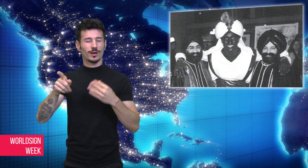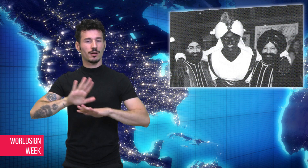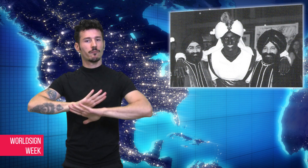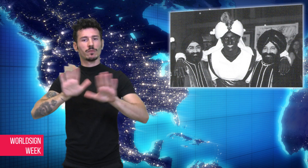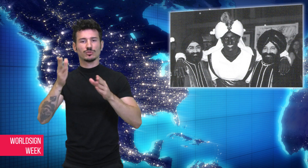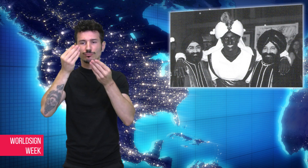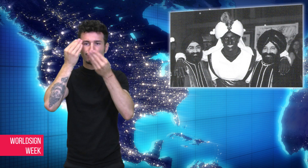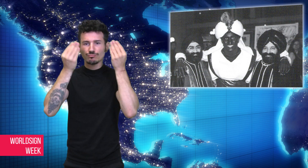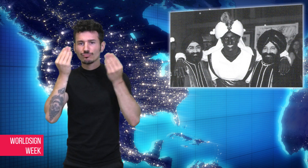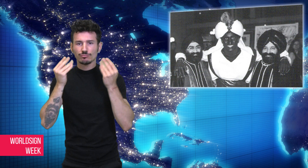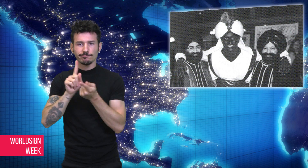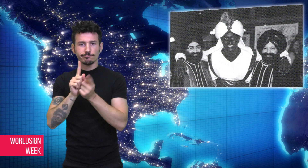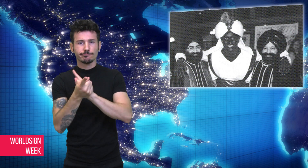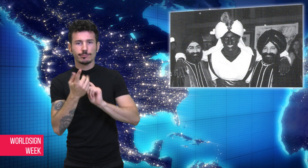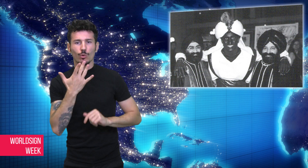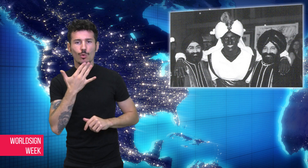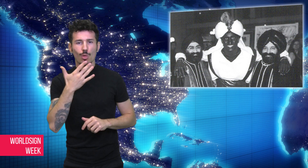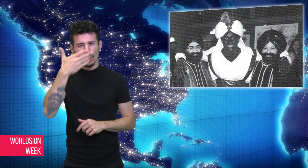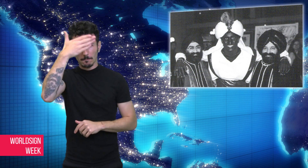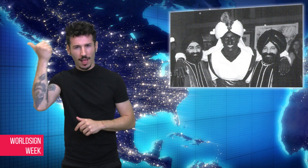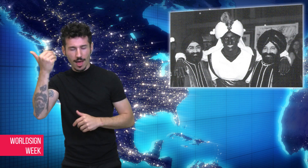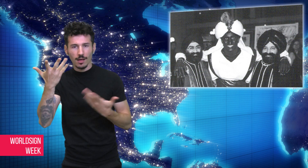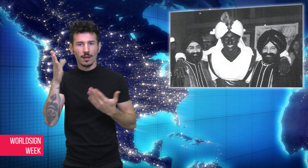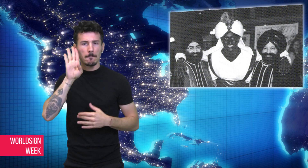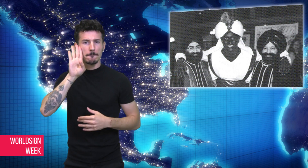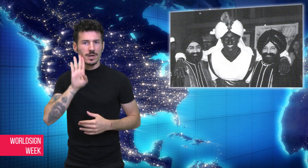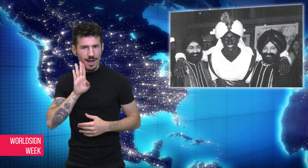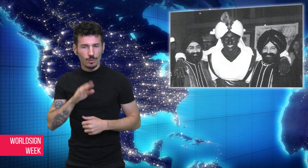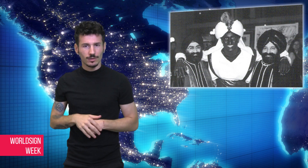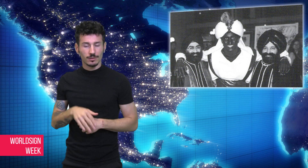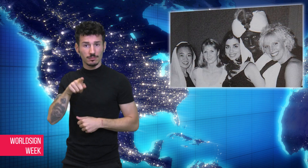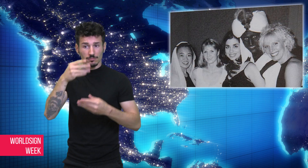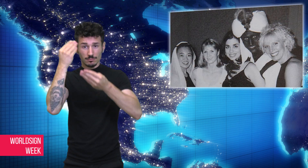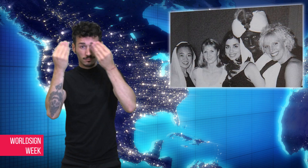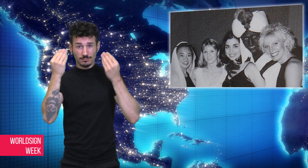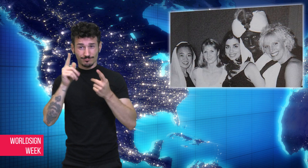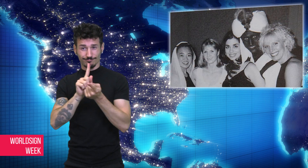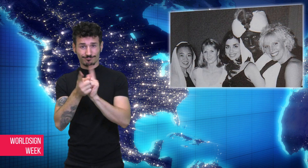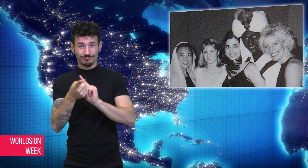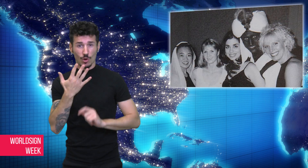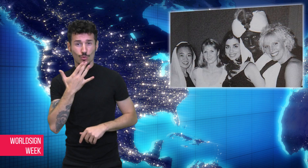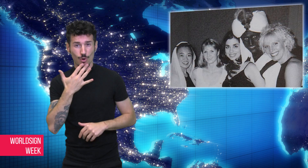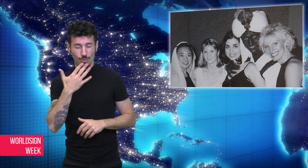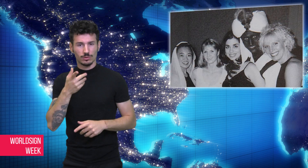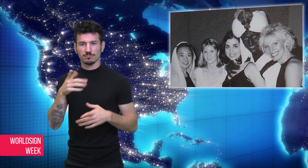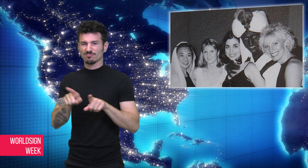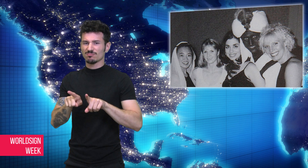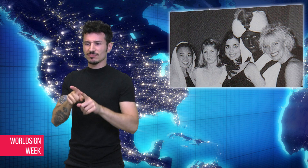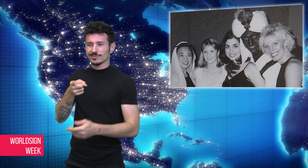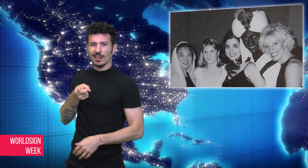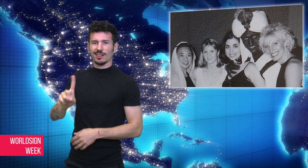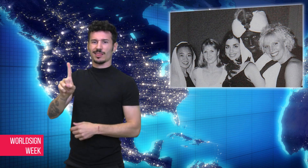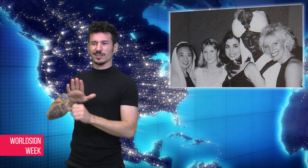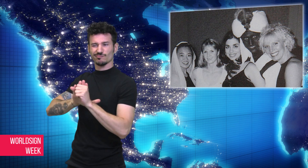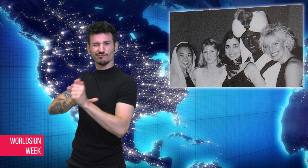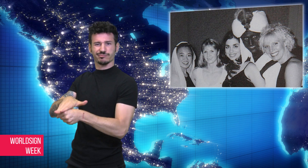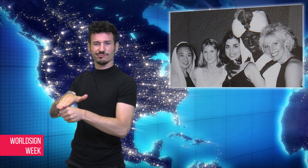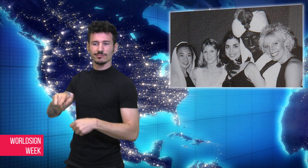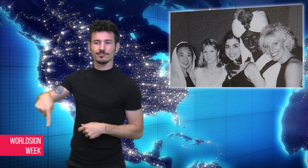makeup to look black or dark-skinned which is considered offensive, and an act of racism.